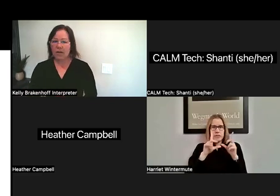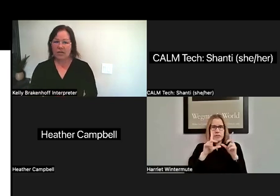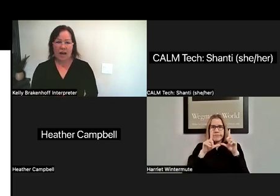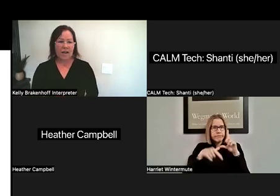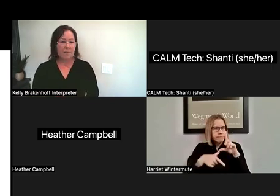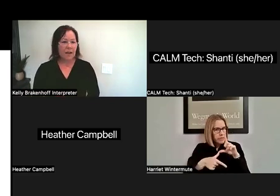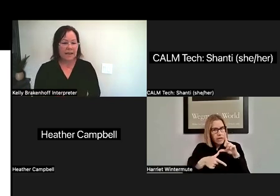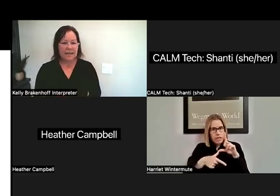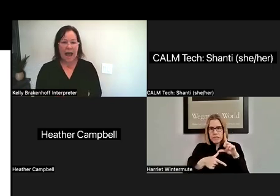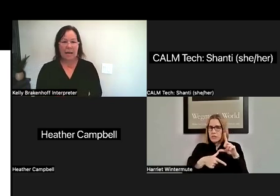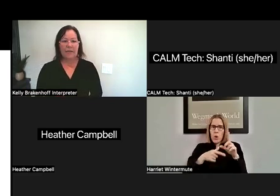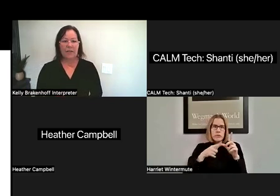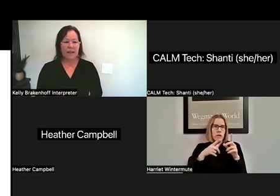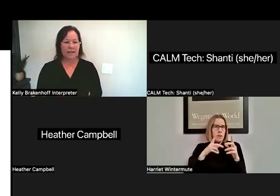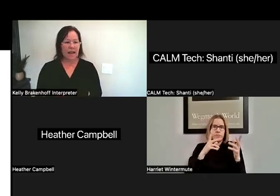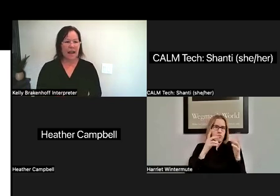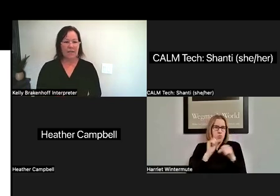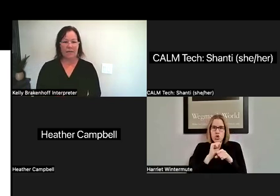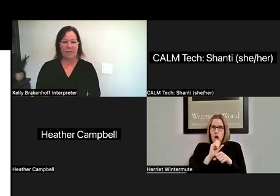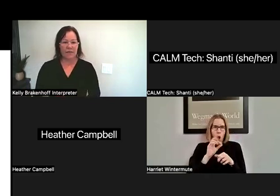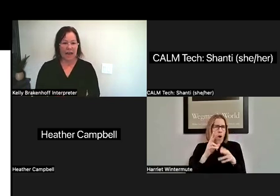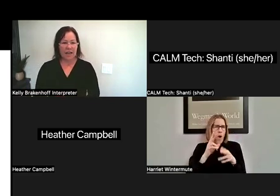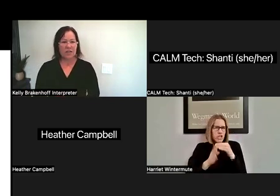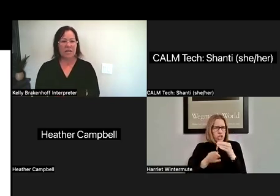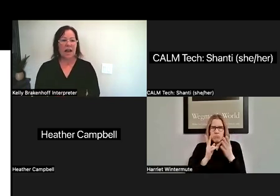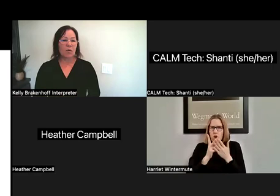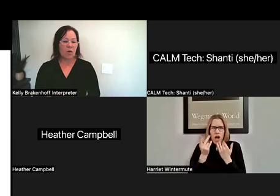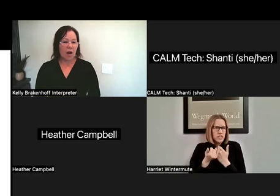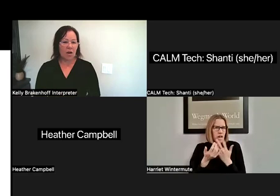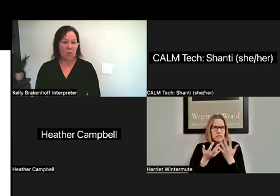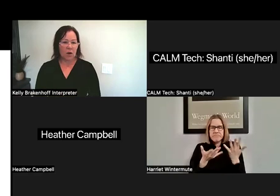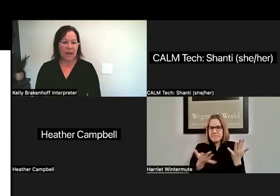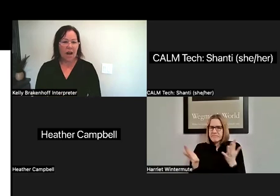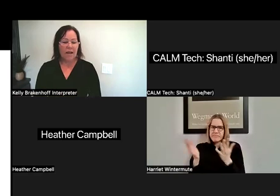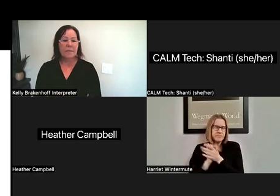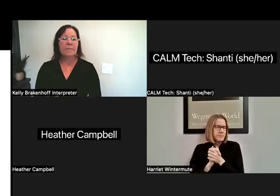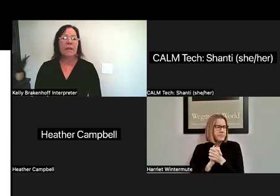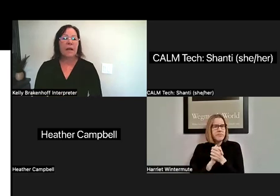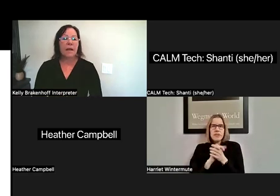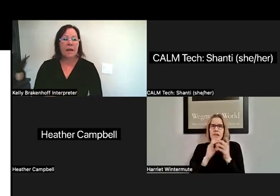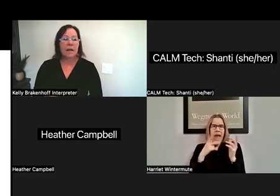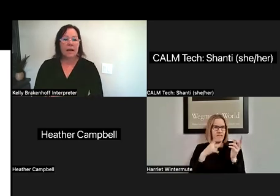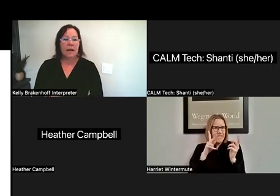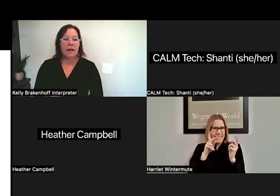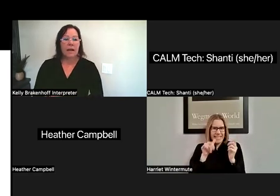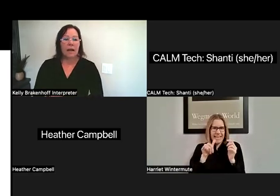also have a completed tab for things that have been finished and we're no longer working on.